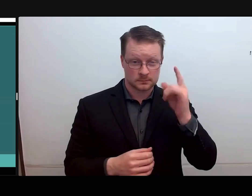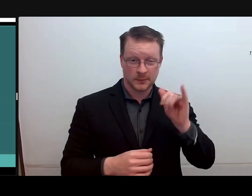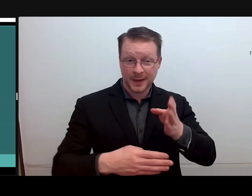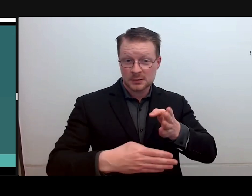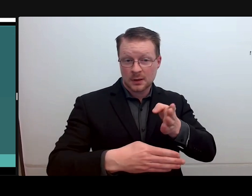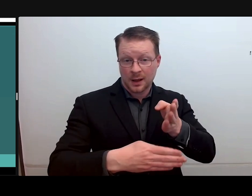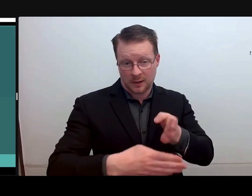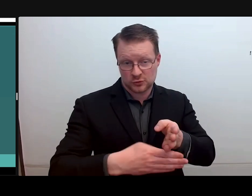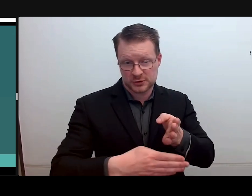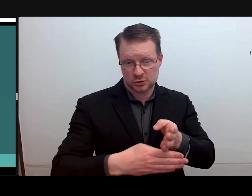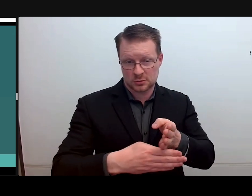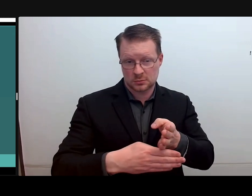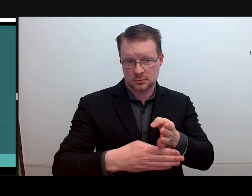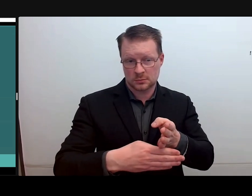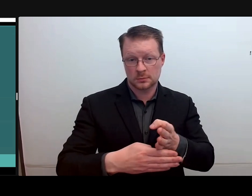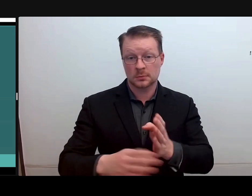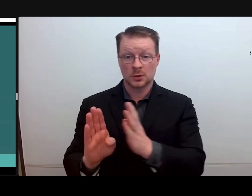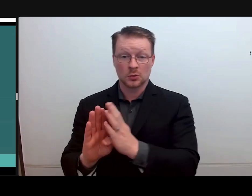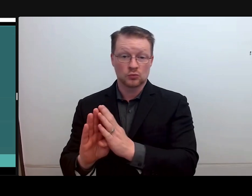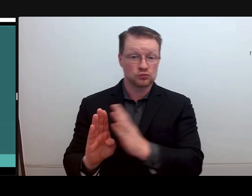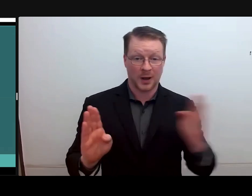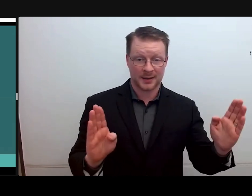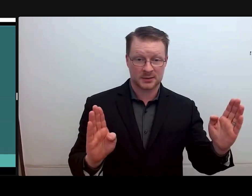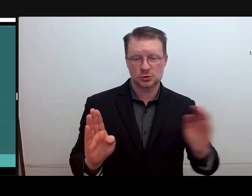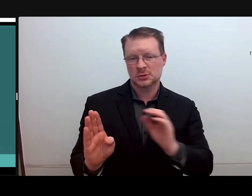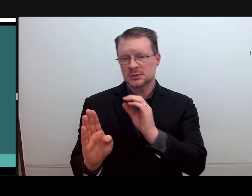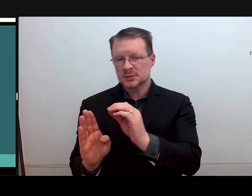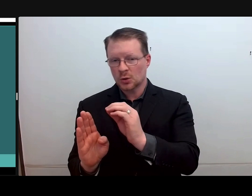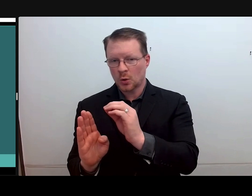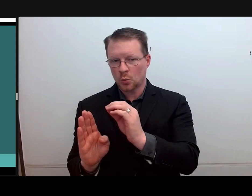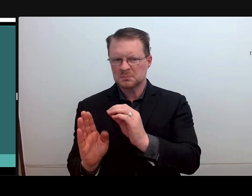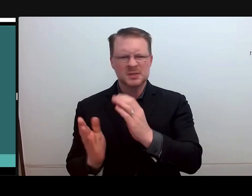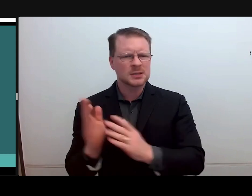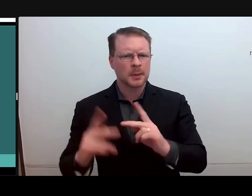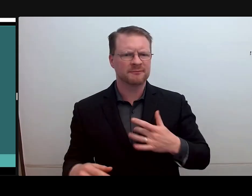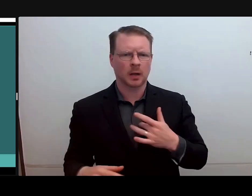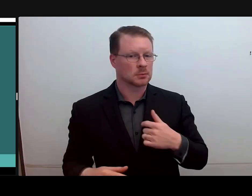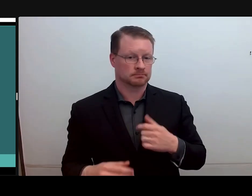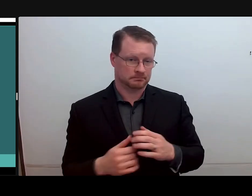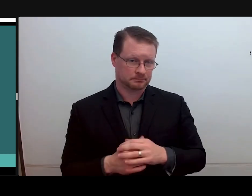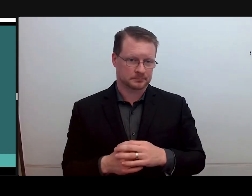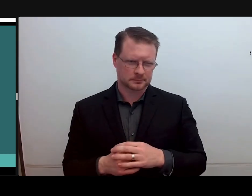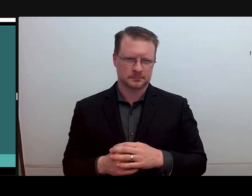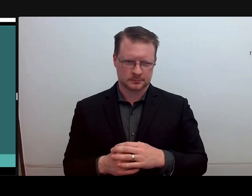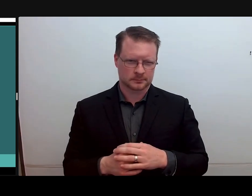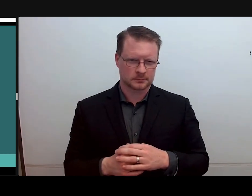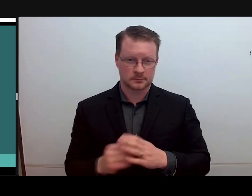that can have an impact. On average, the range-- excuse me. That was the average.